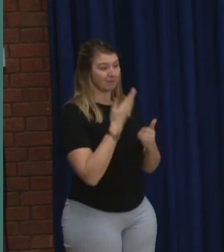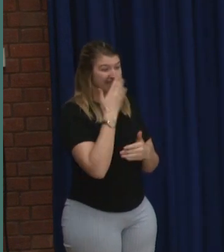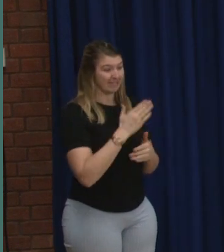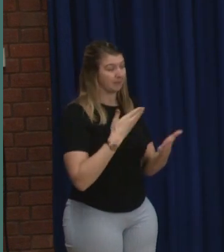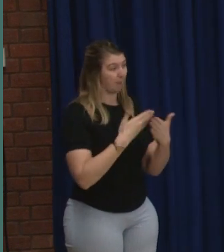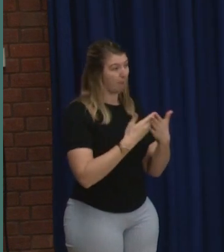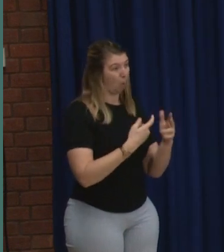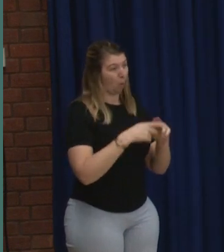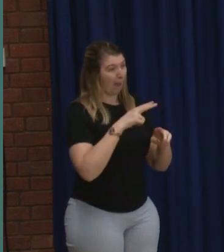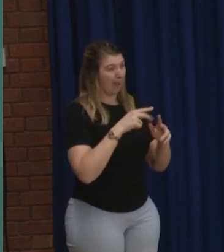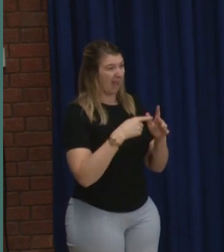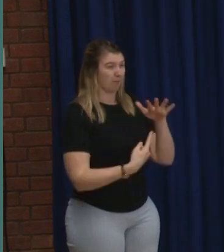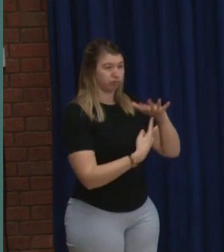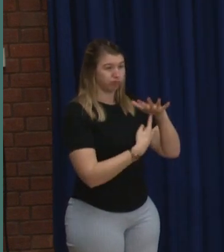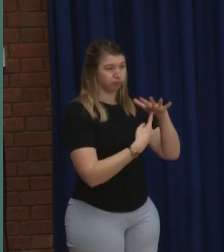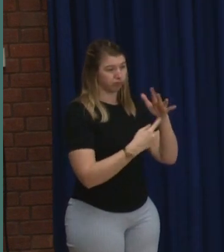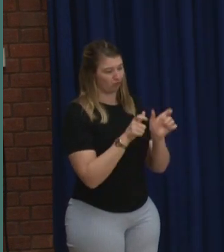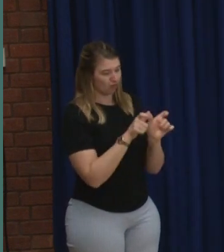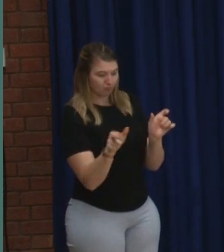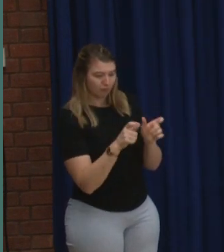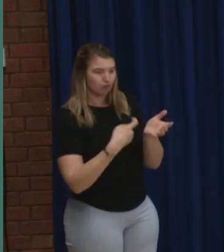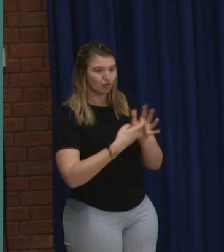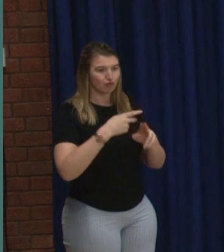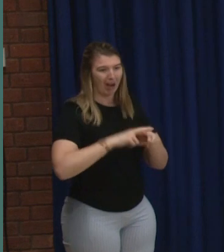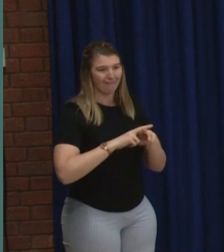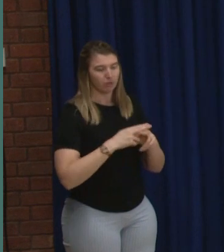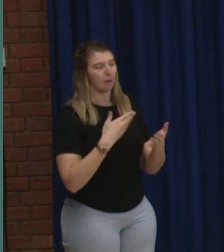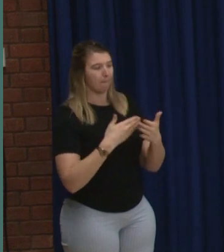right order with the dots and the dashes than the content of what I was writing,